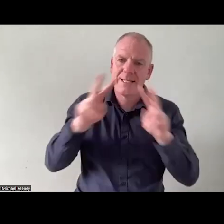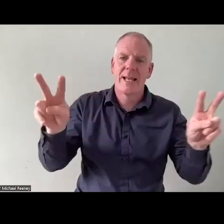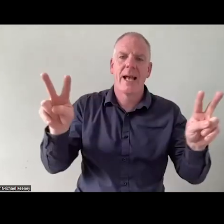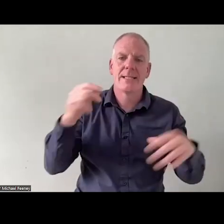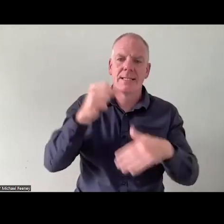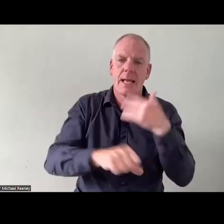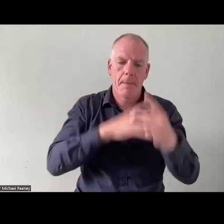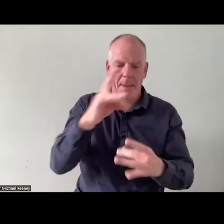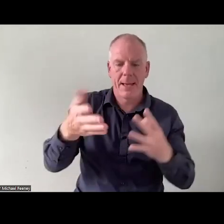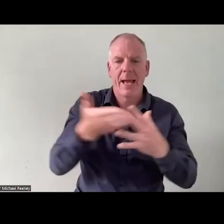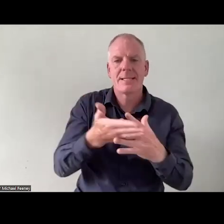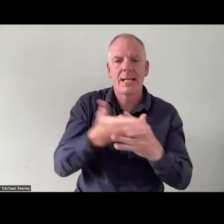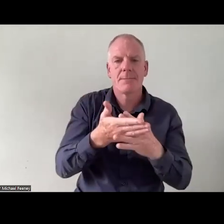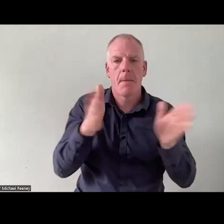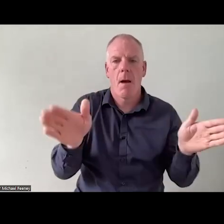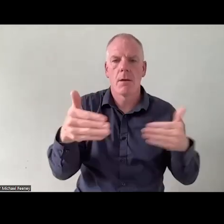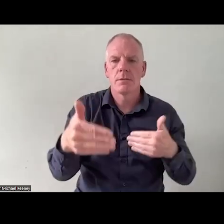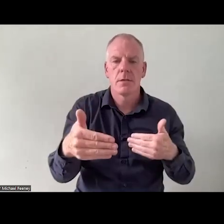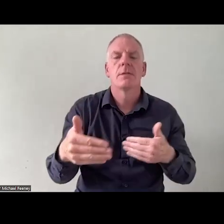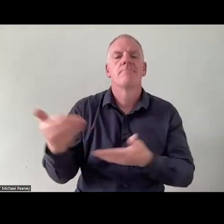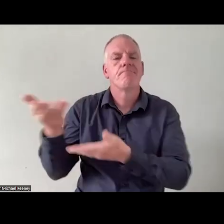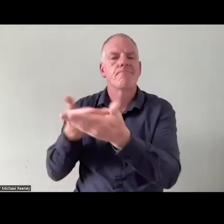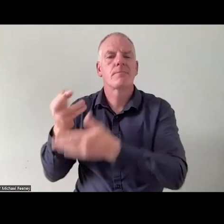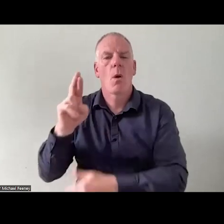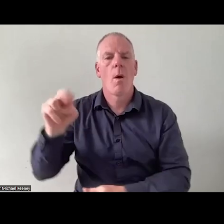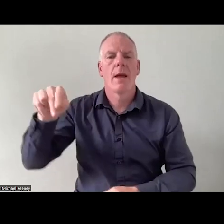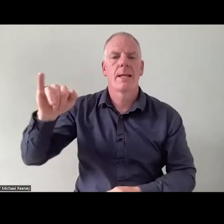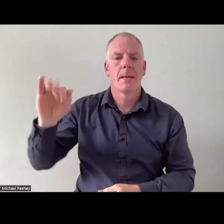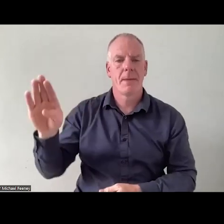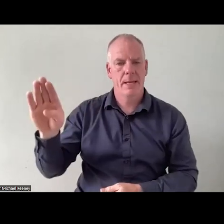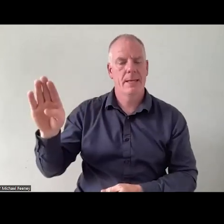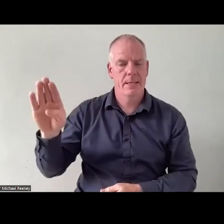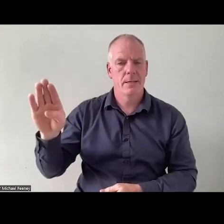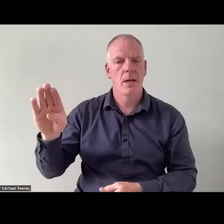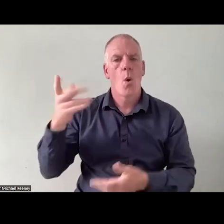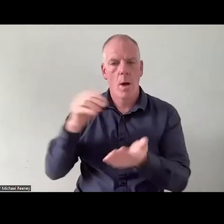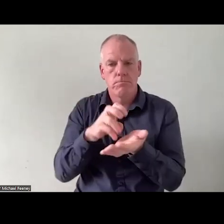So, they spoke to the RNIB in the UK. They wanted to put tactile packaging,